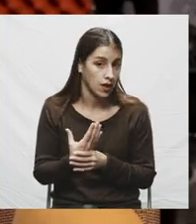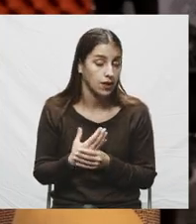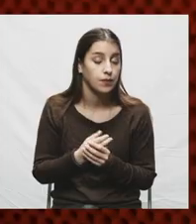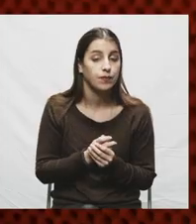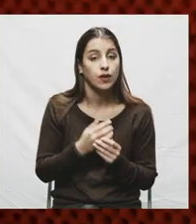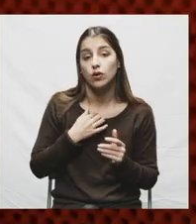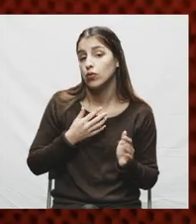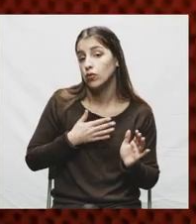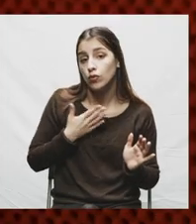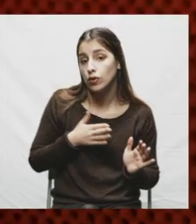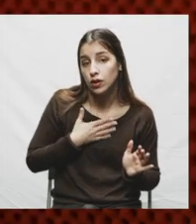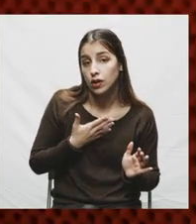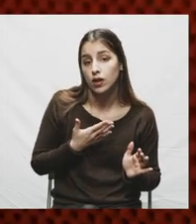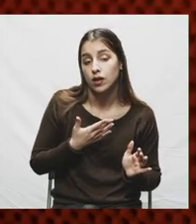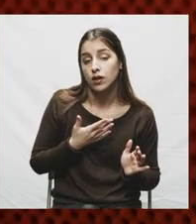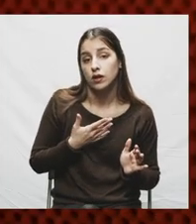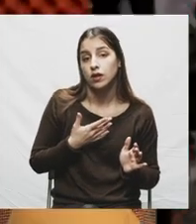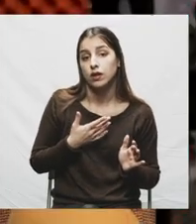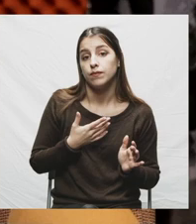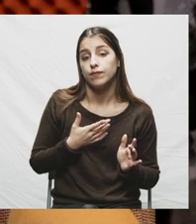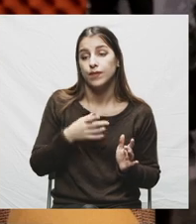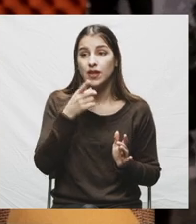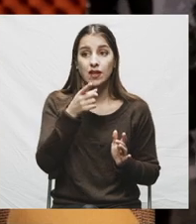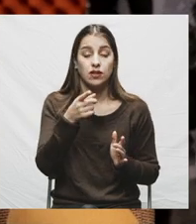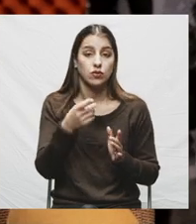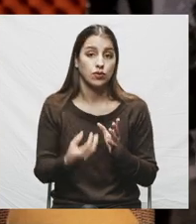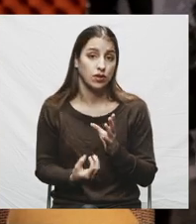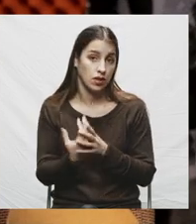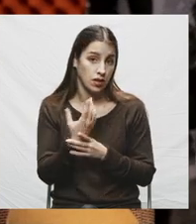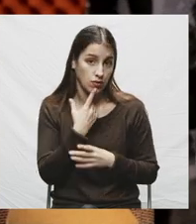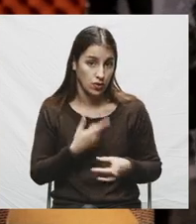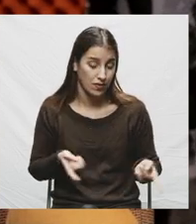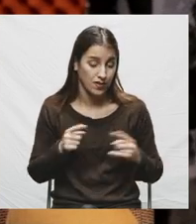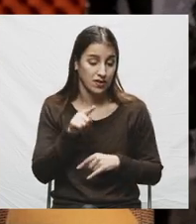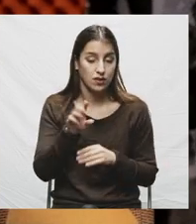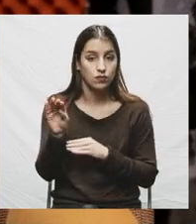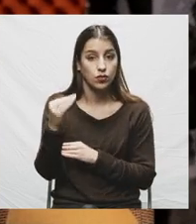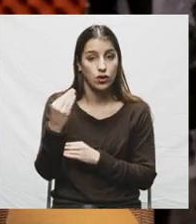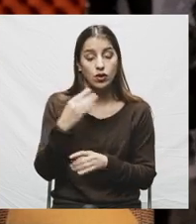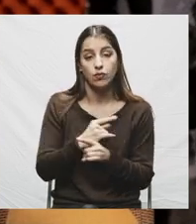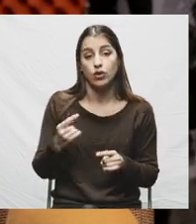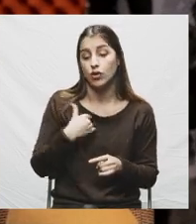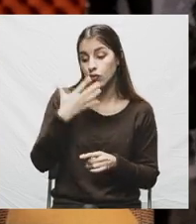Of course. — I didn’t want to do that because I believed that to work with different collaborators,